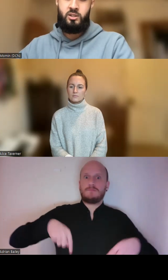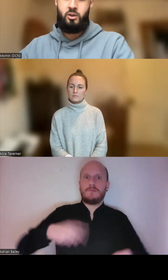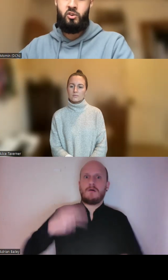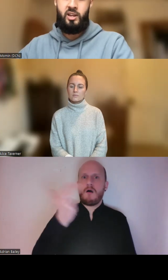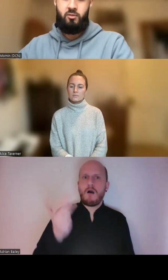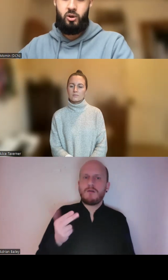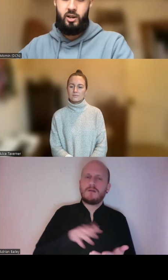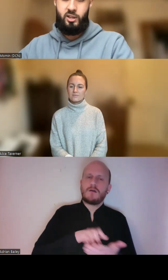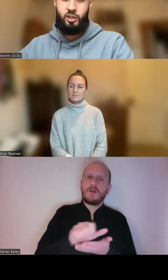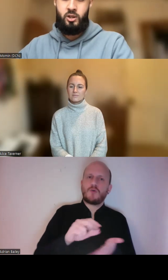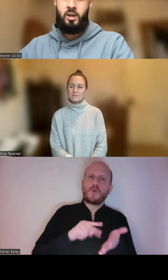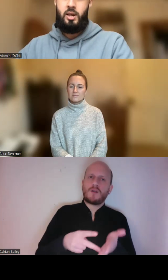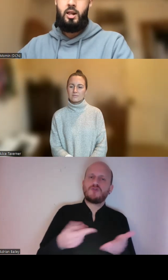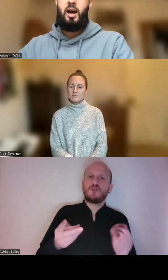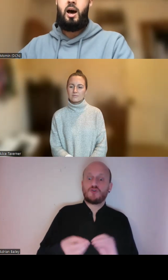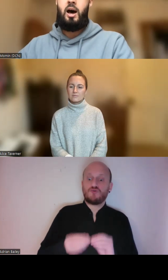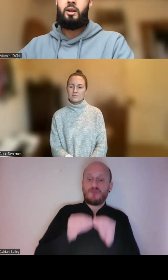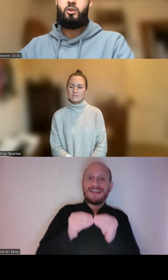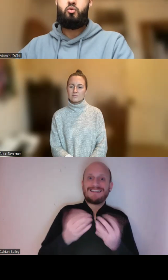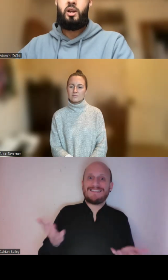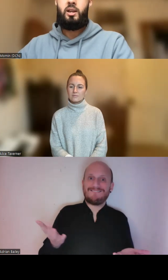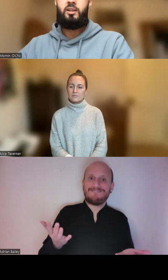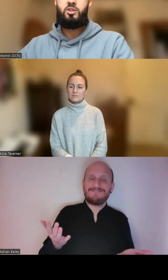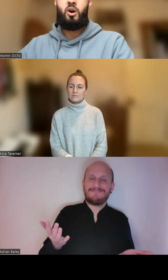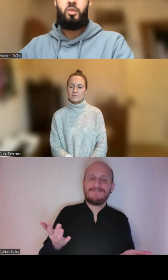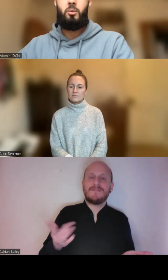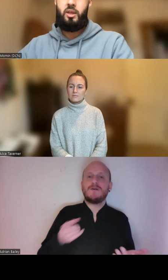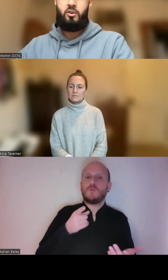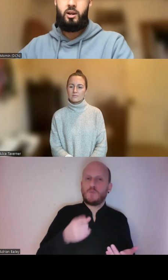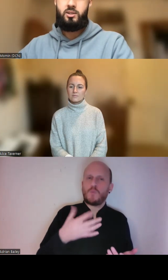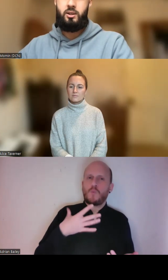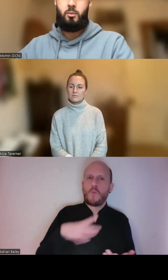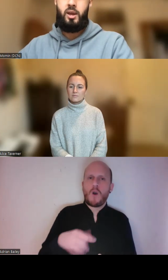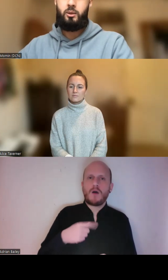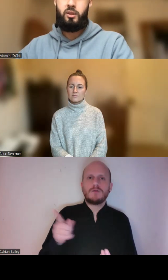and as a creative organization and really stop them in their tracks and make them think,